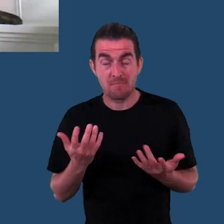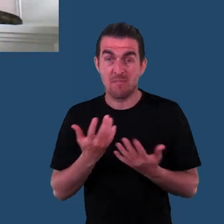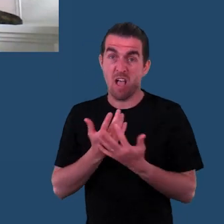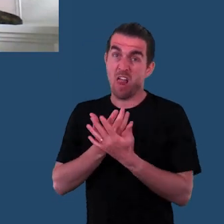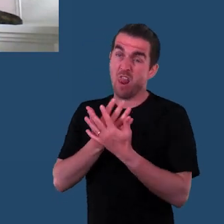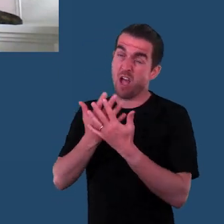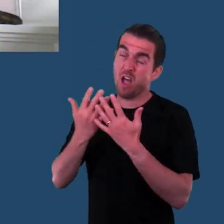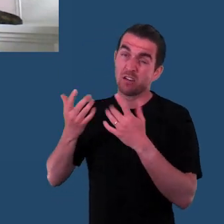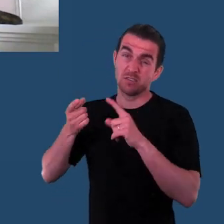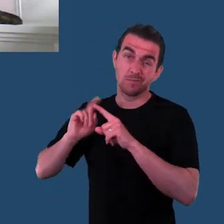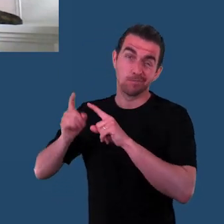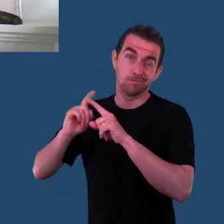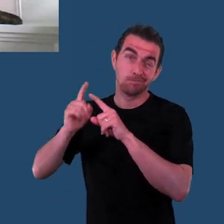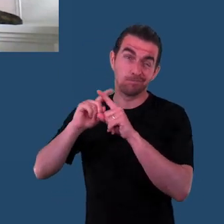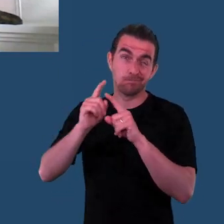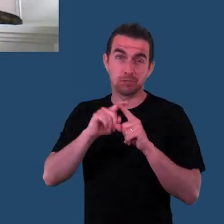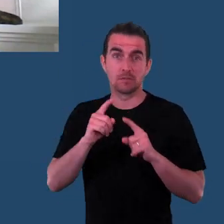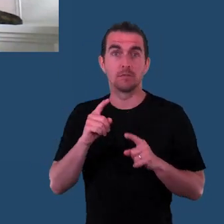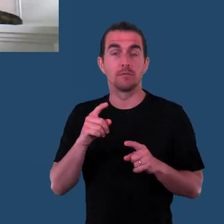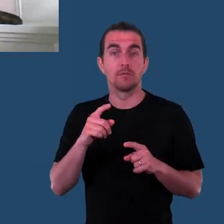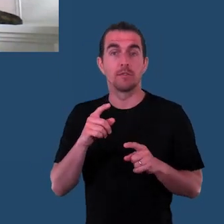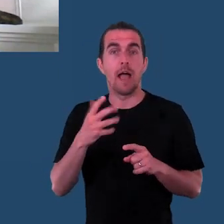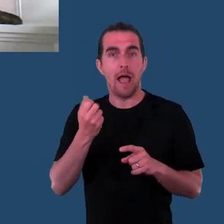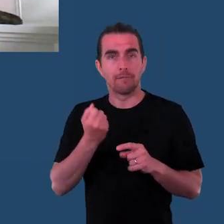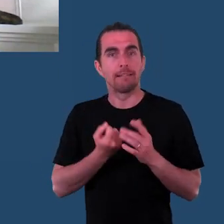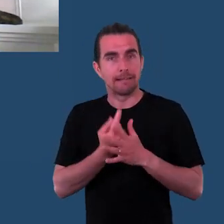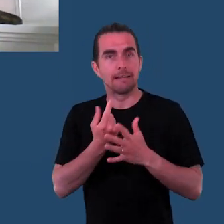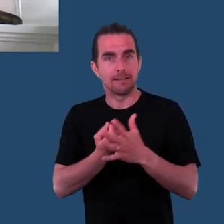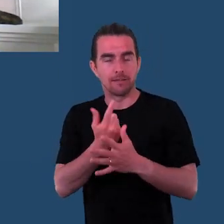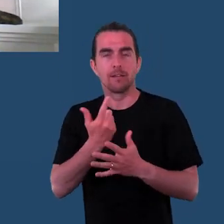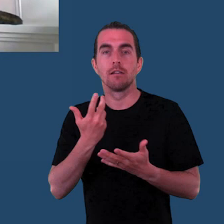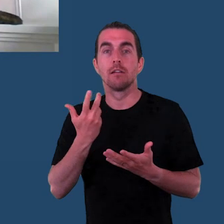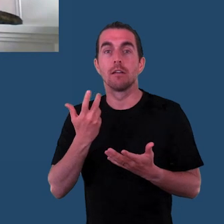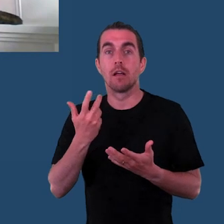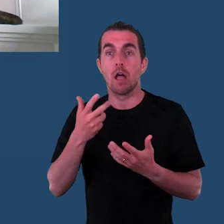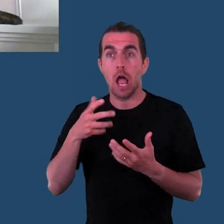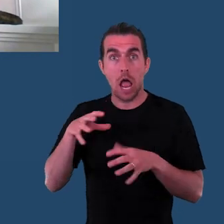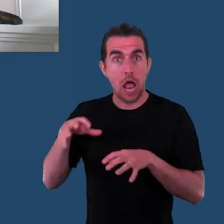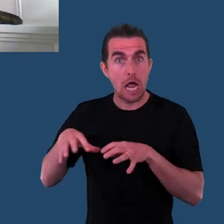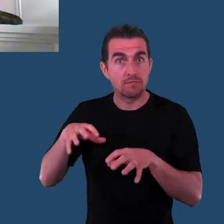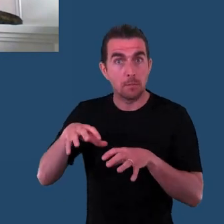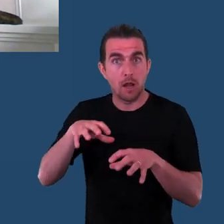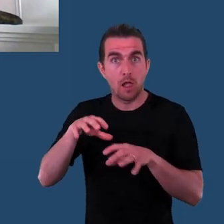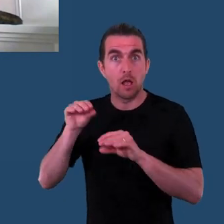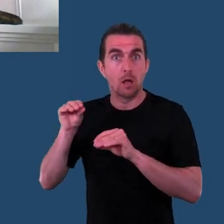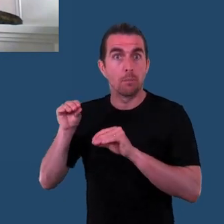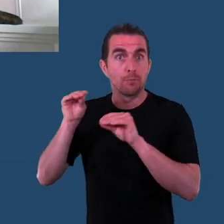Yeah, there's lots of different variables. You can have knock-on effects. We've seen that before, when moving animals